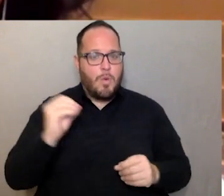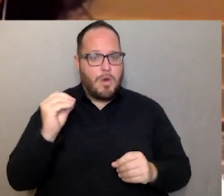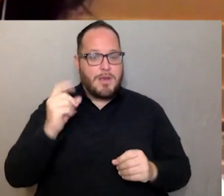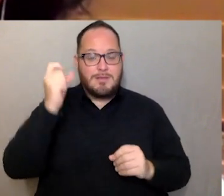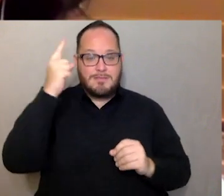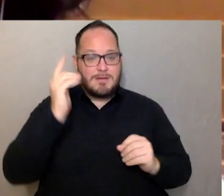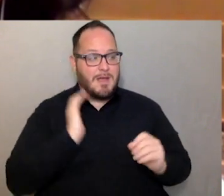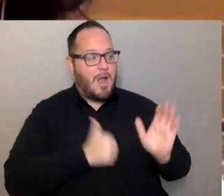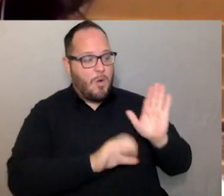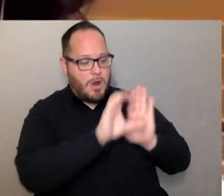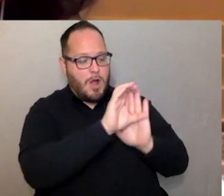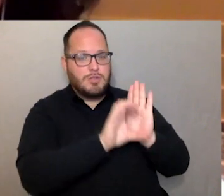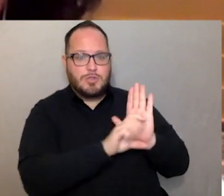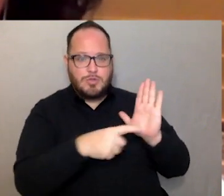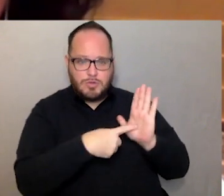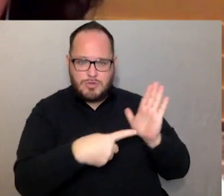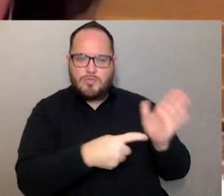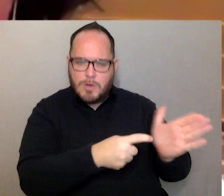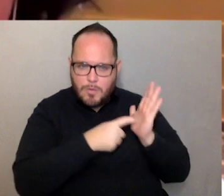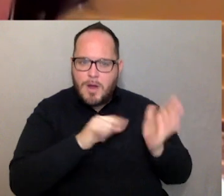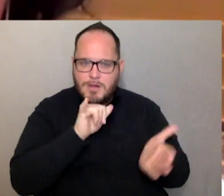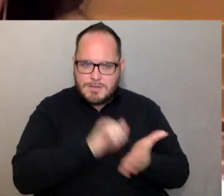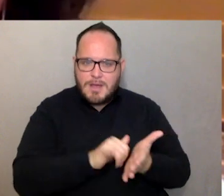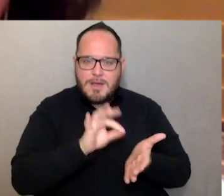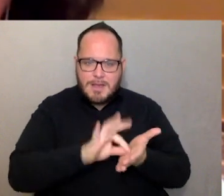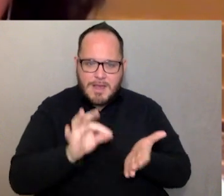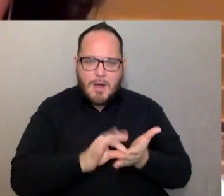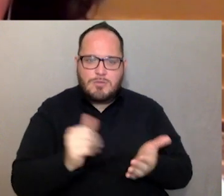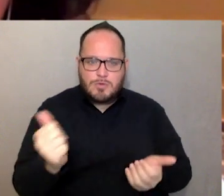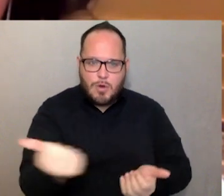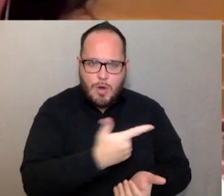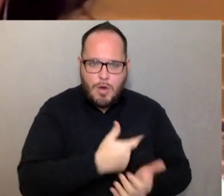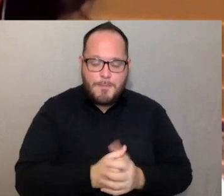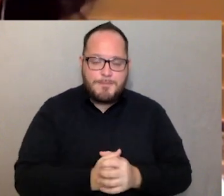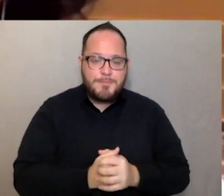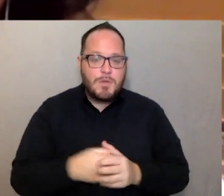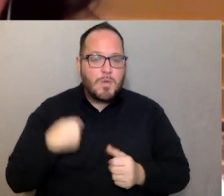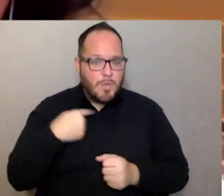CONSTITUTION REQUIRES. AND SO WE HAD THIS ARGUMENT EARLY ON IN THE ADMINISTRATION, AND WE CAME BACK, THE COURT --